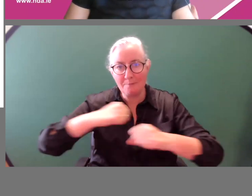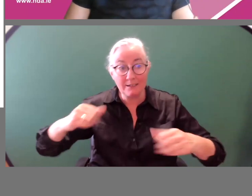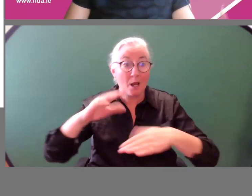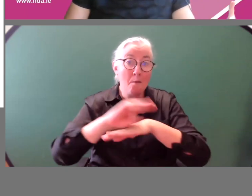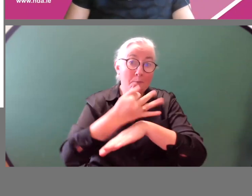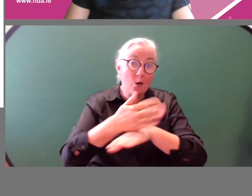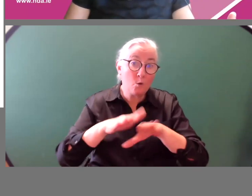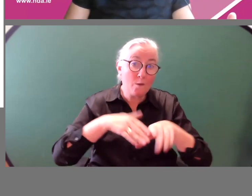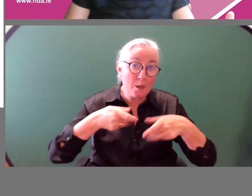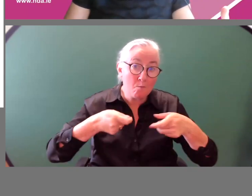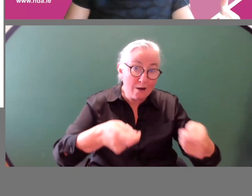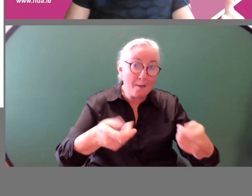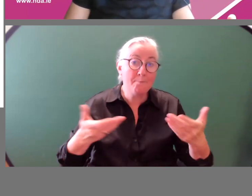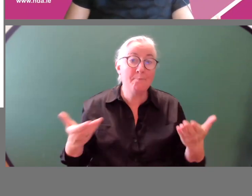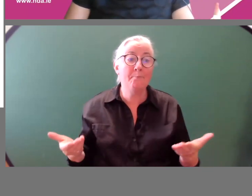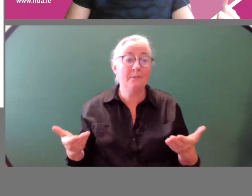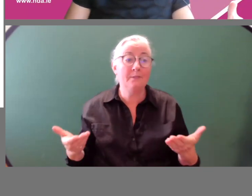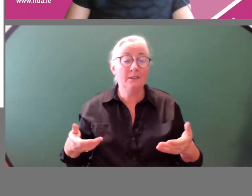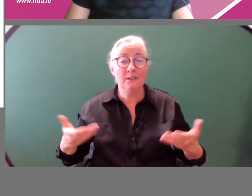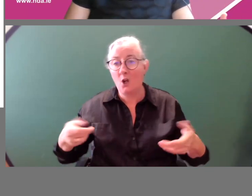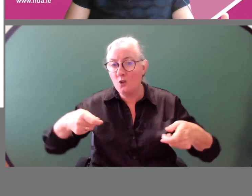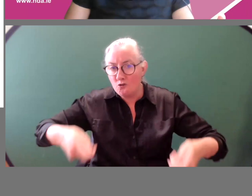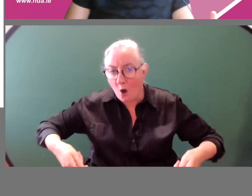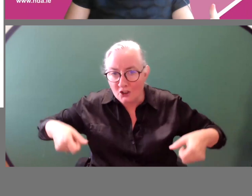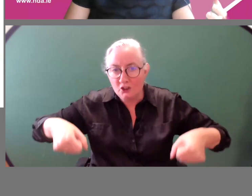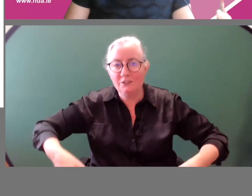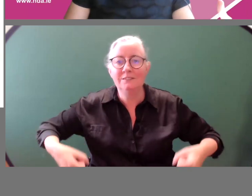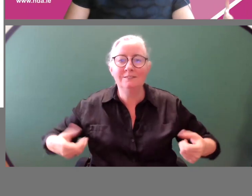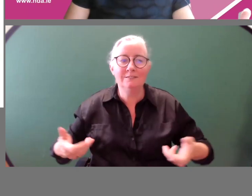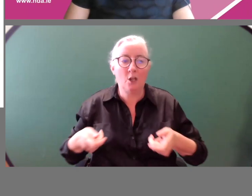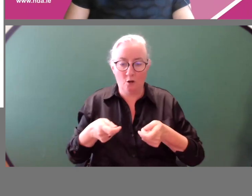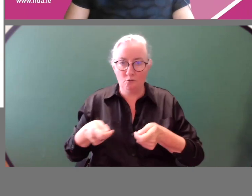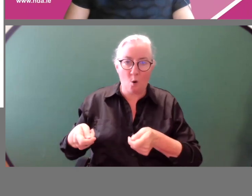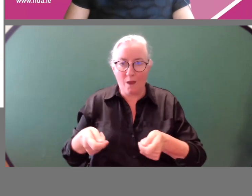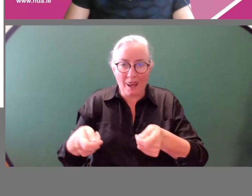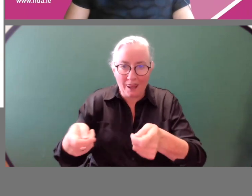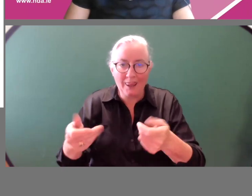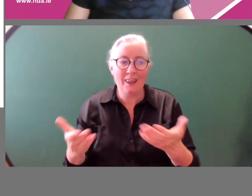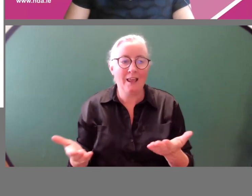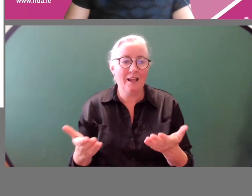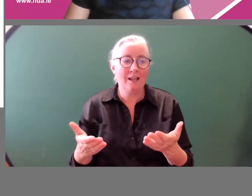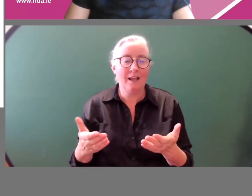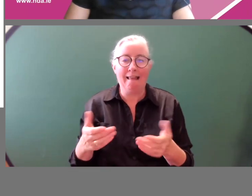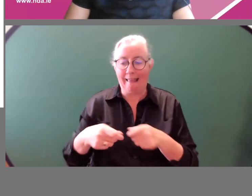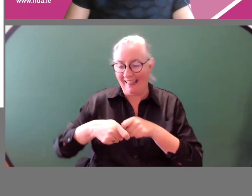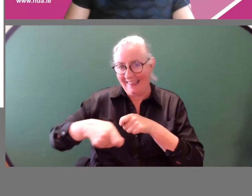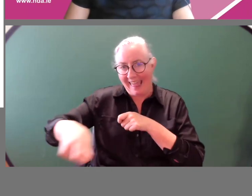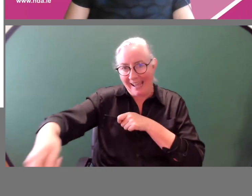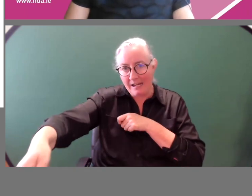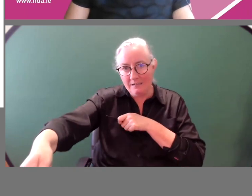somebody using mobility devices and somebody who’s blind using a long cane for navigation and people